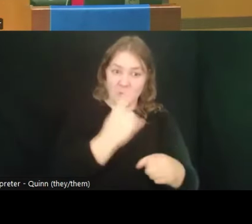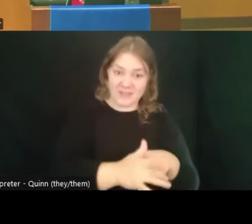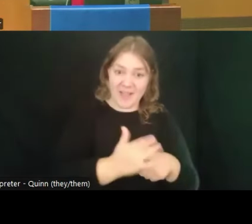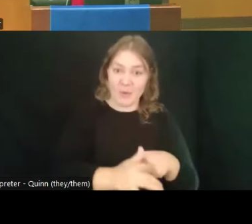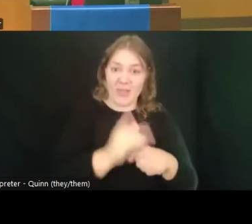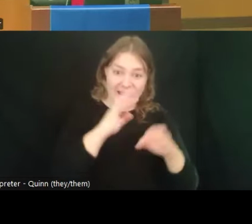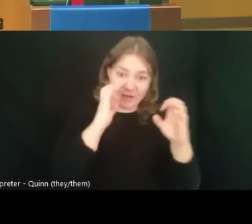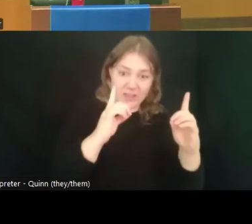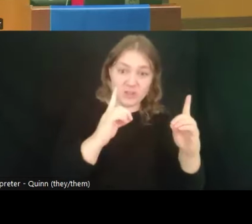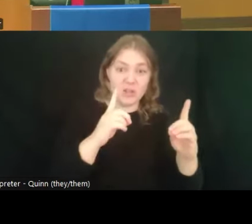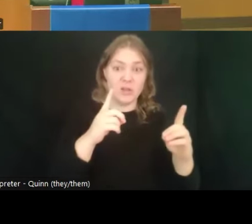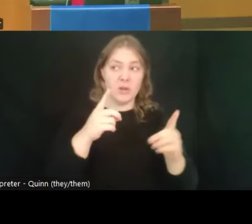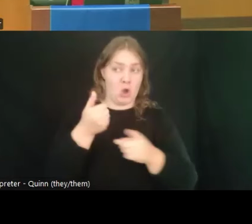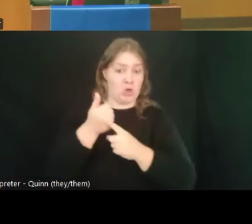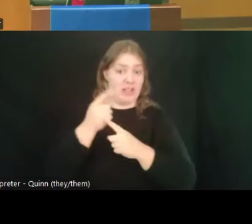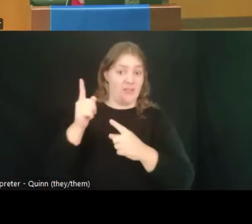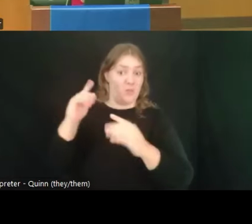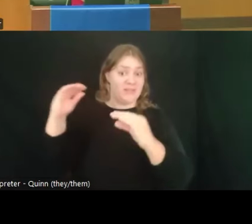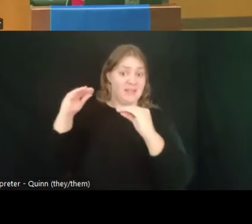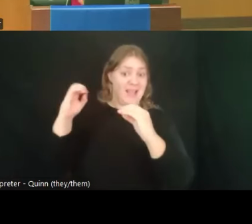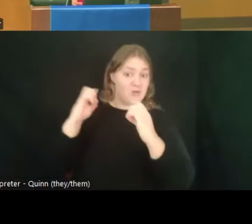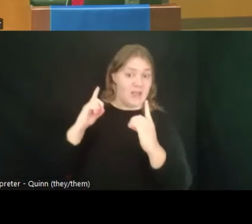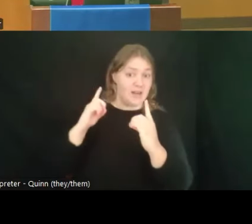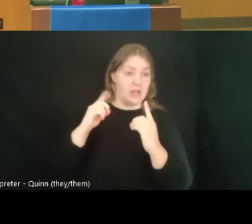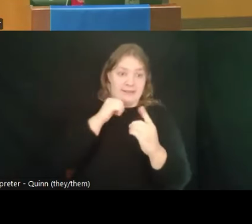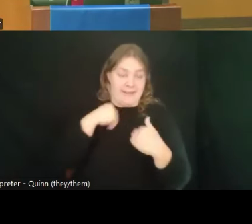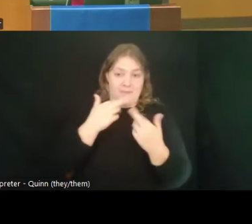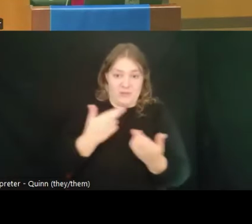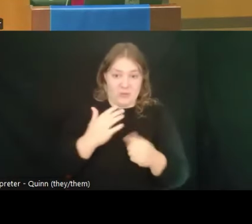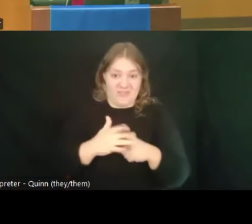educated she didn't have the resources this is her first child we've also just recently brought in an